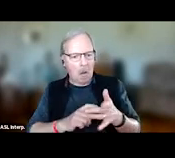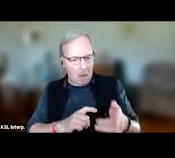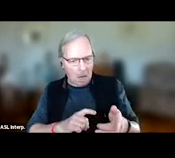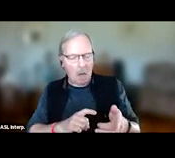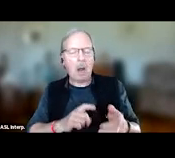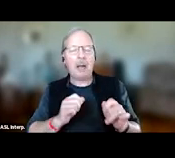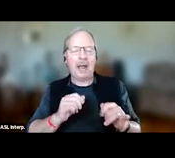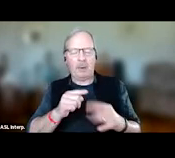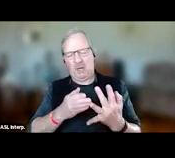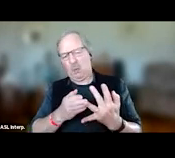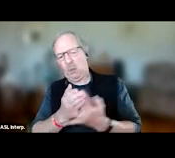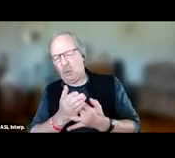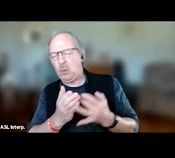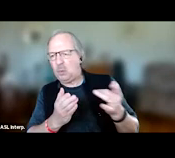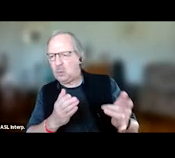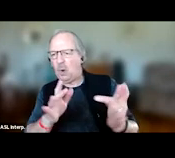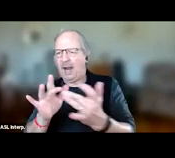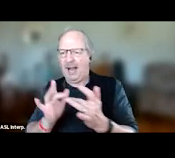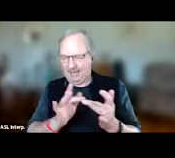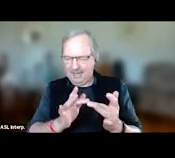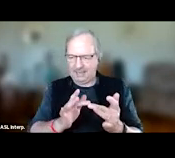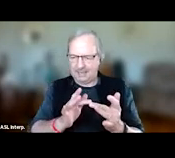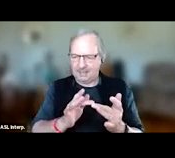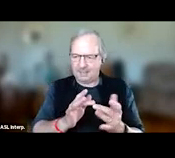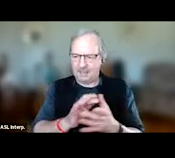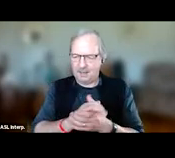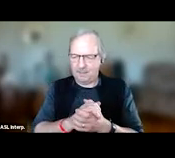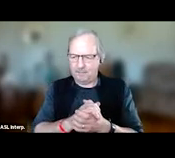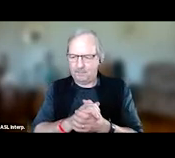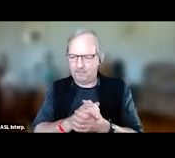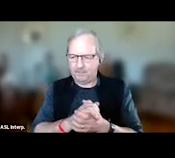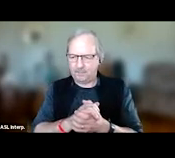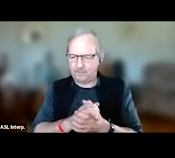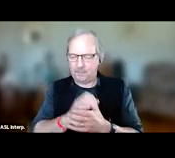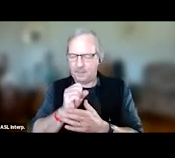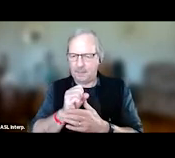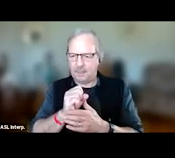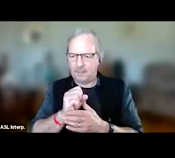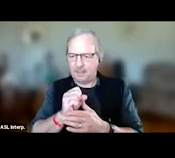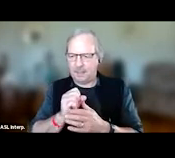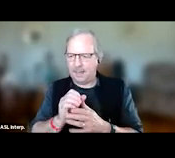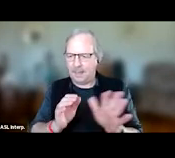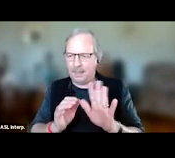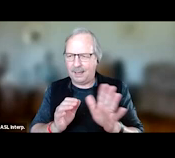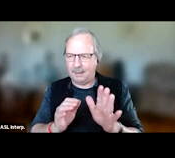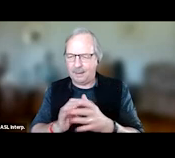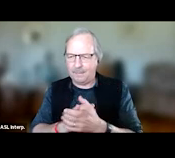to our contacts at social security or left. And so around 2016. Hey this is Pam,